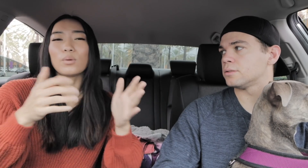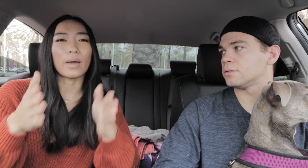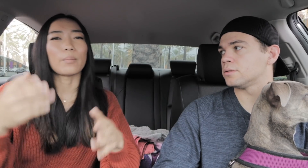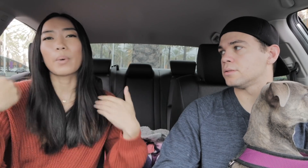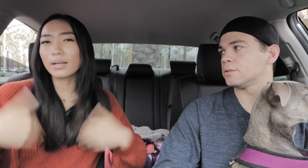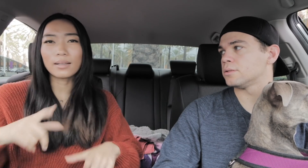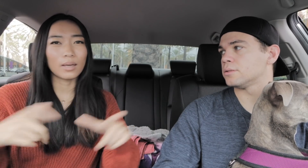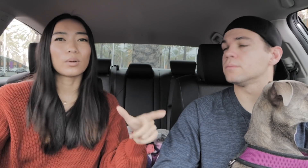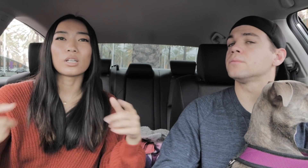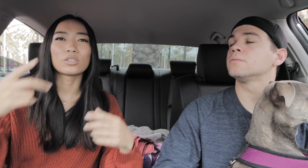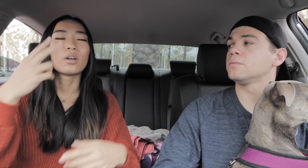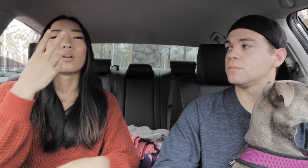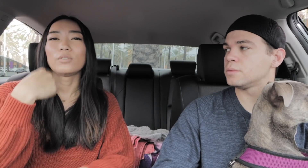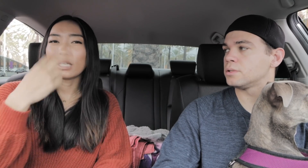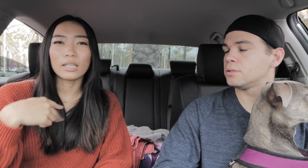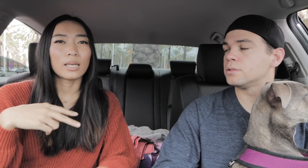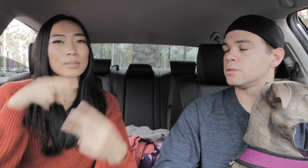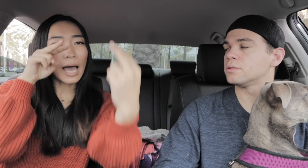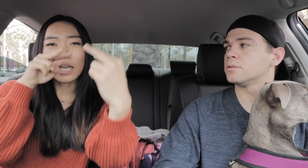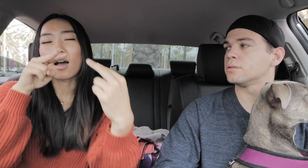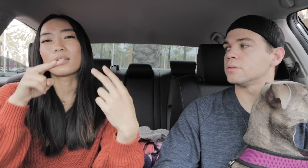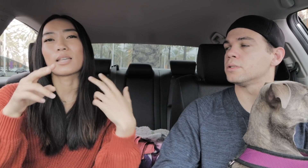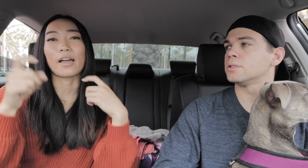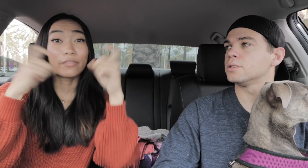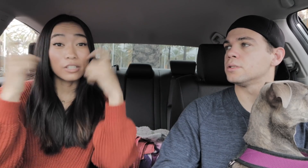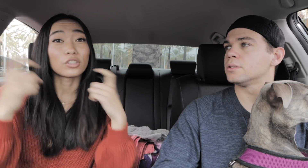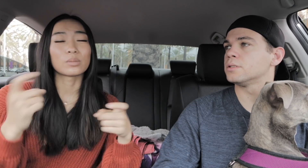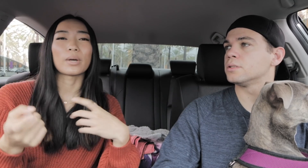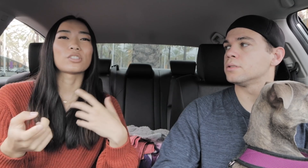any way body language, reading lips, eye contact facial